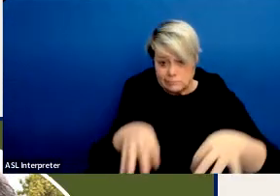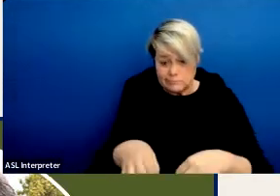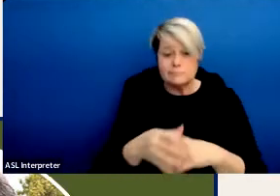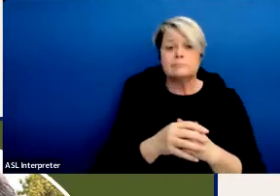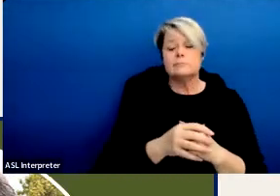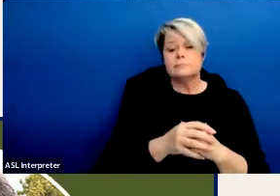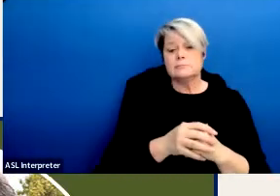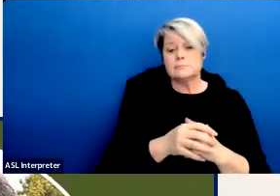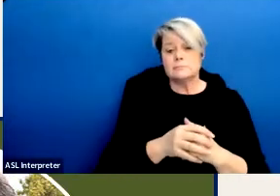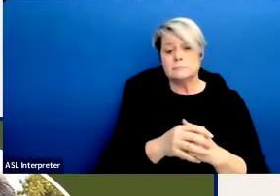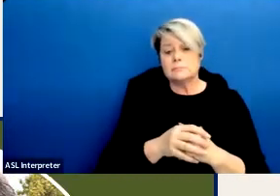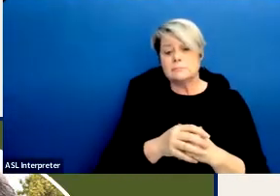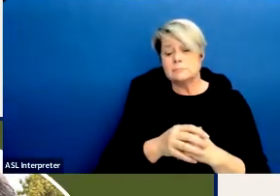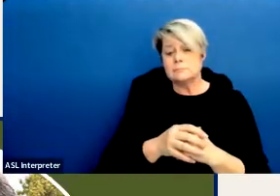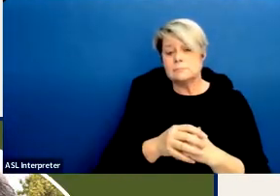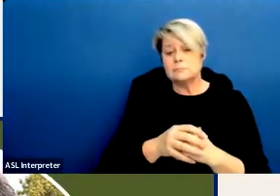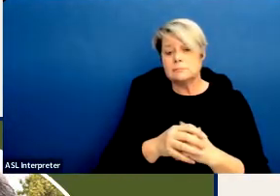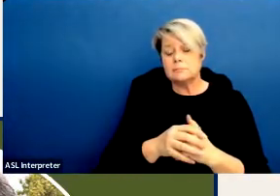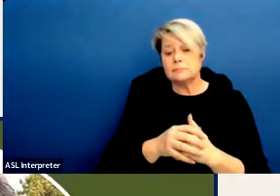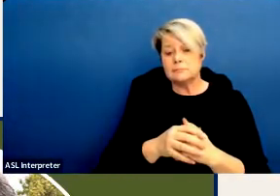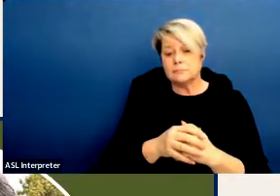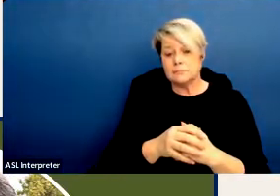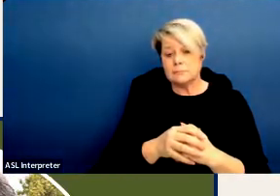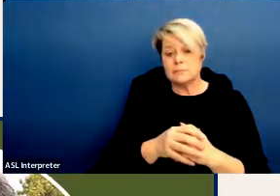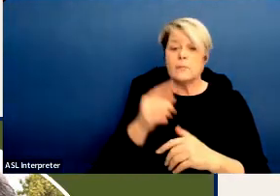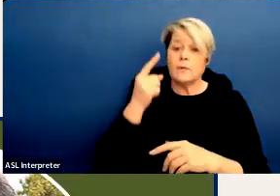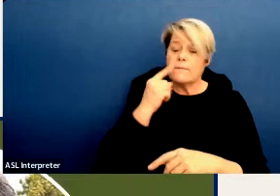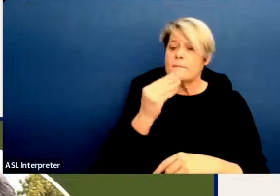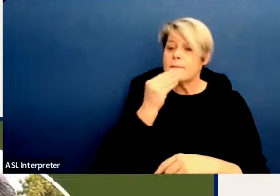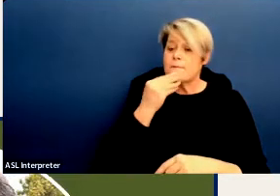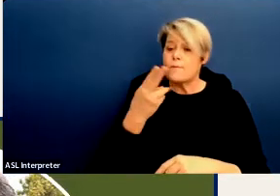to AMS food source directory and also documentation